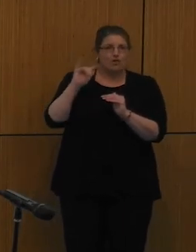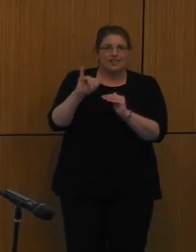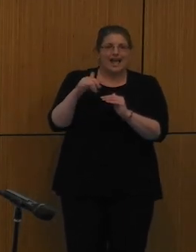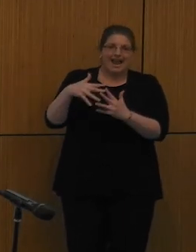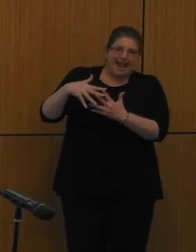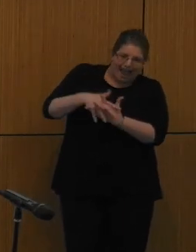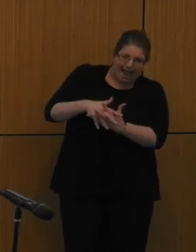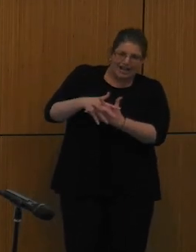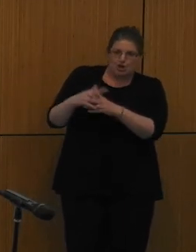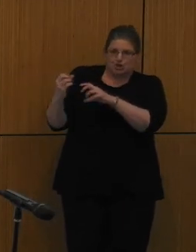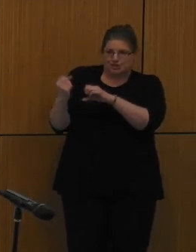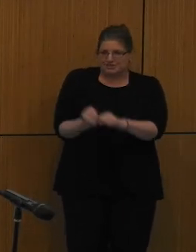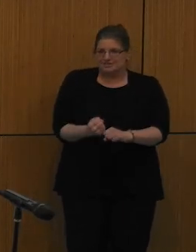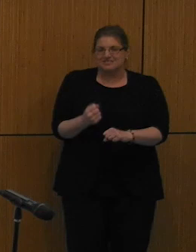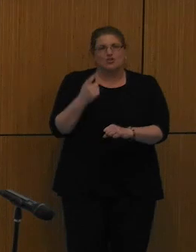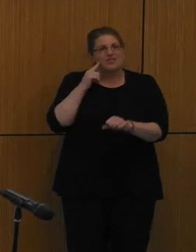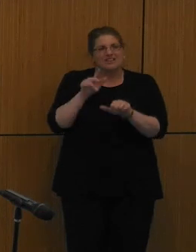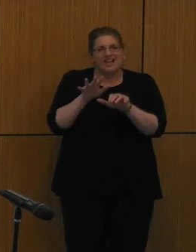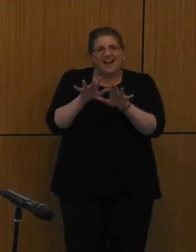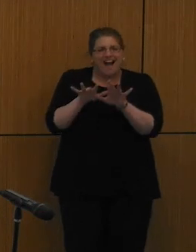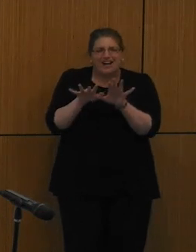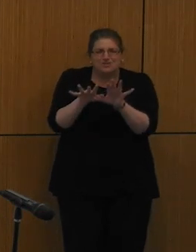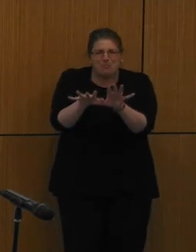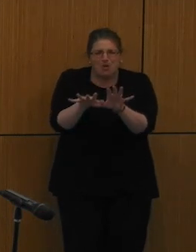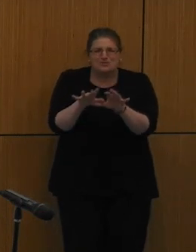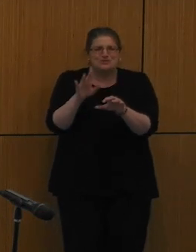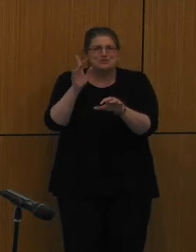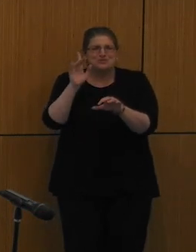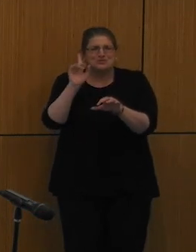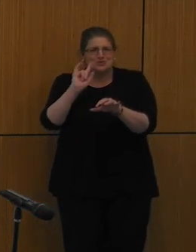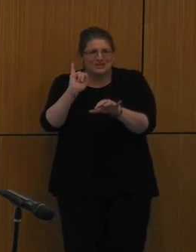octopus looking structures that you see over there, those are little dock places